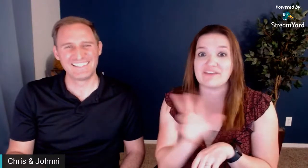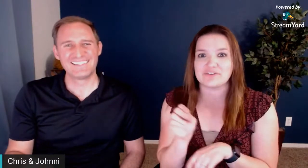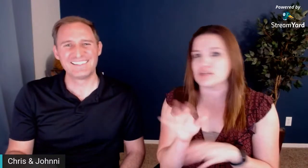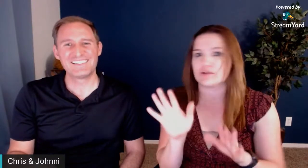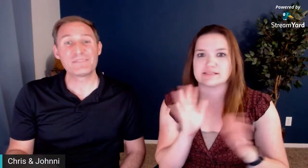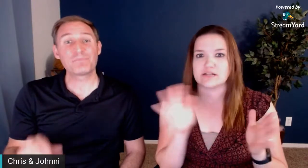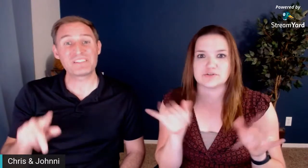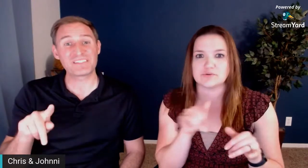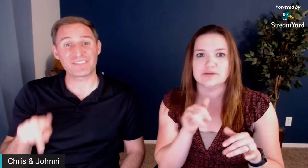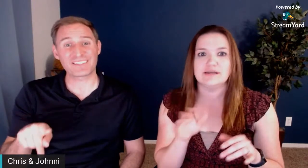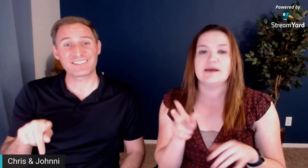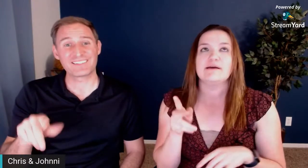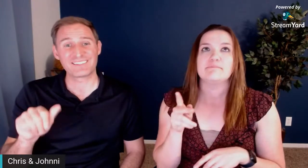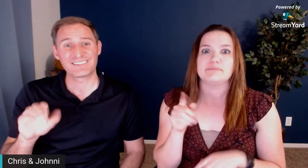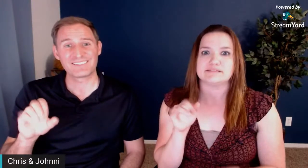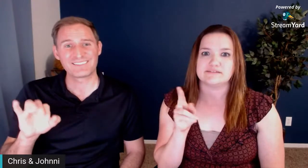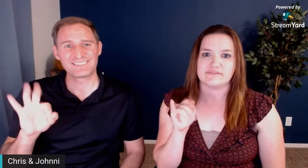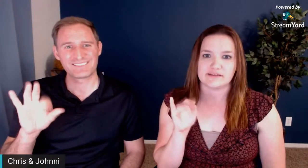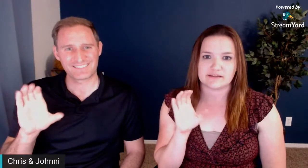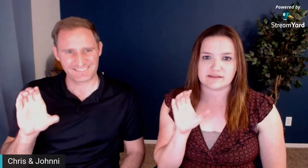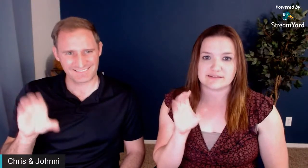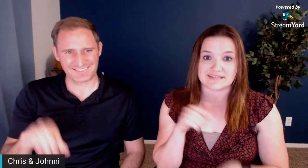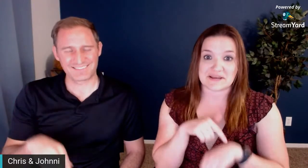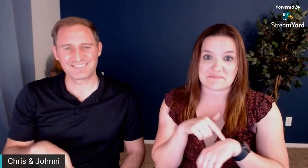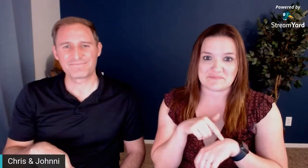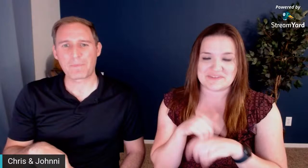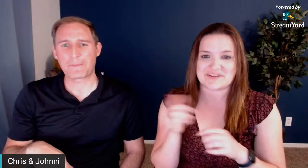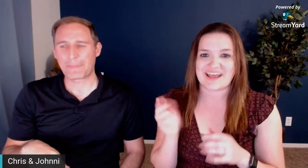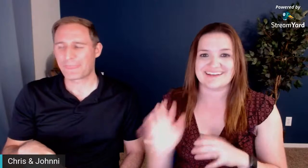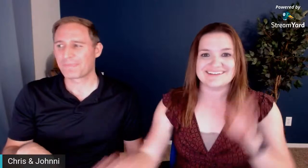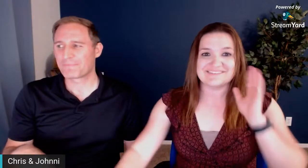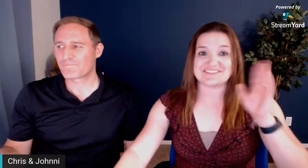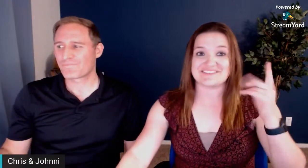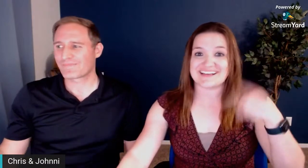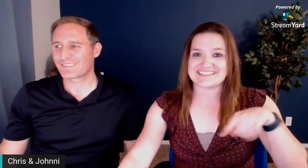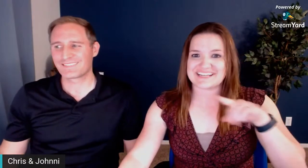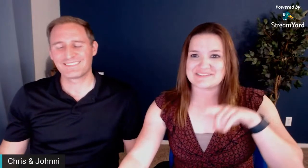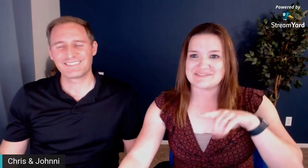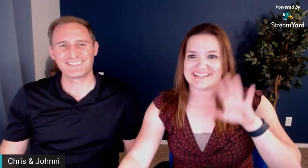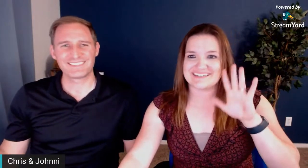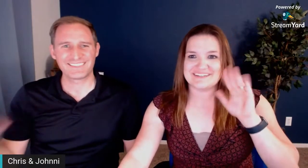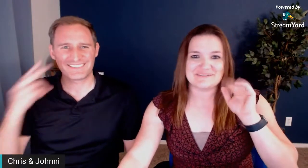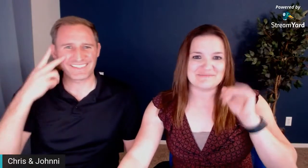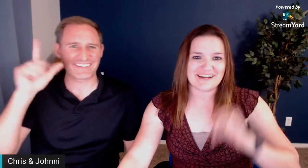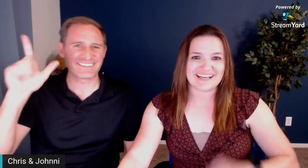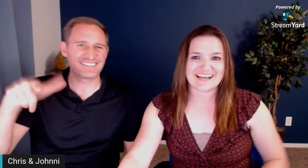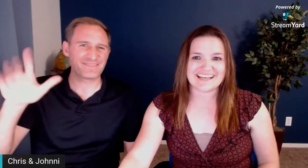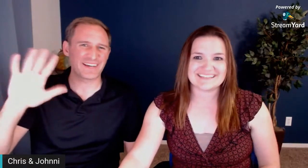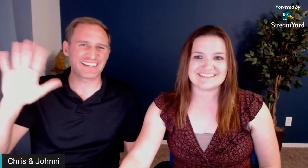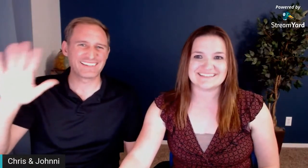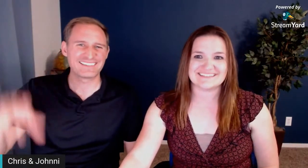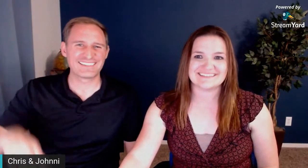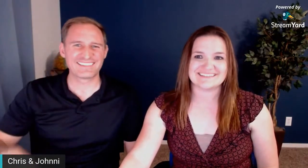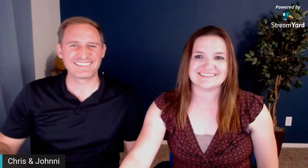5 30 no that's not specific pacific time so yeah we'll see you guys next week bye guys